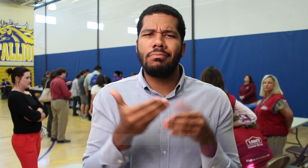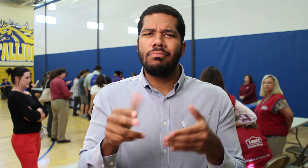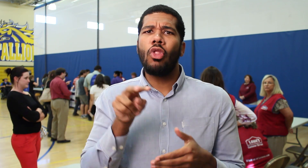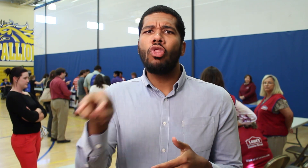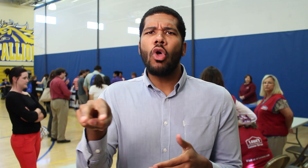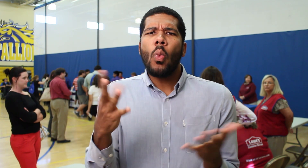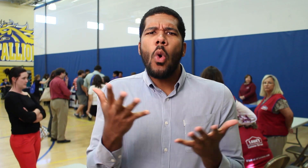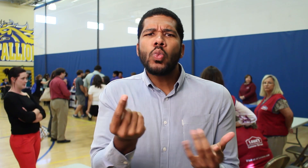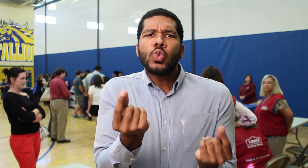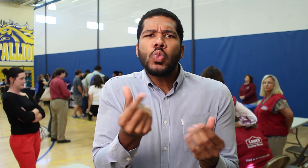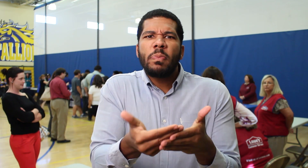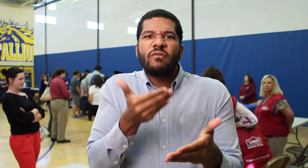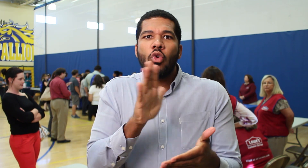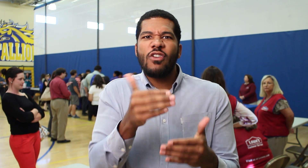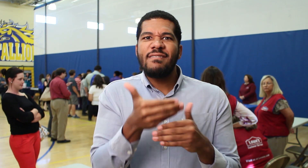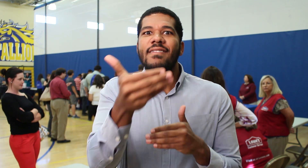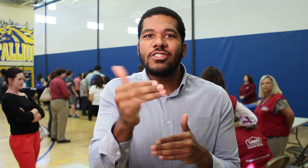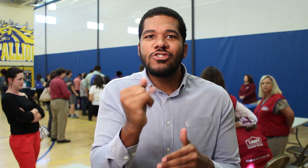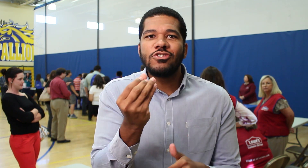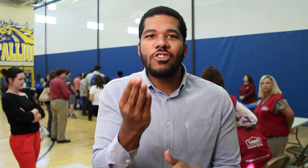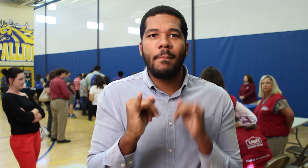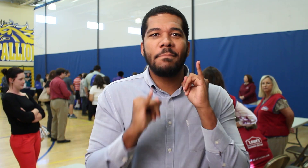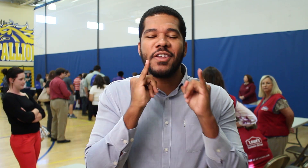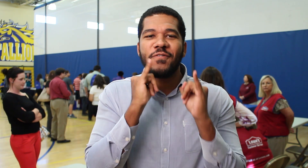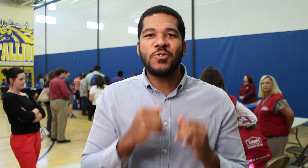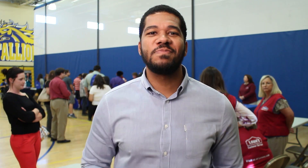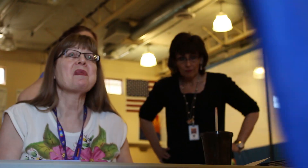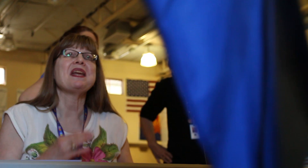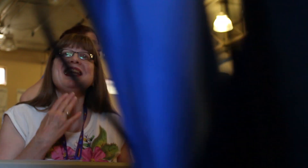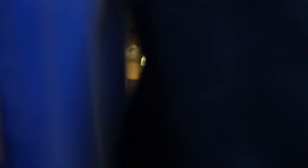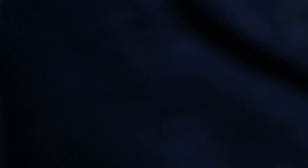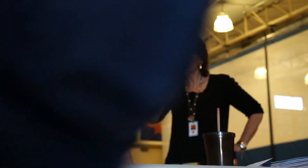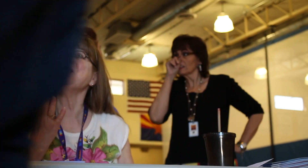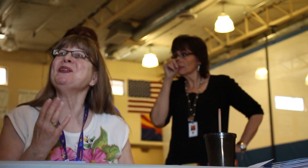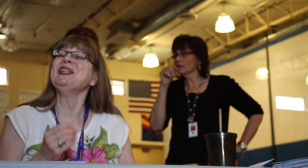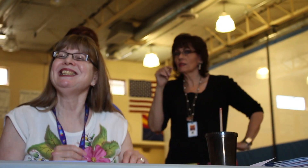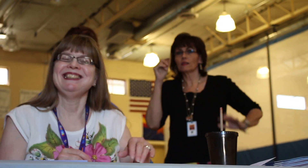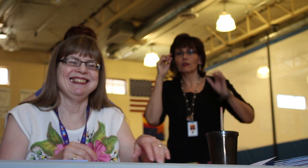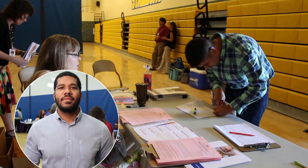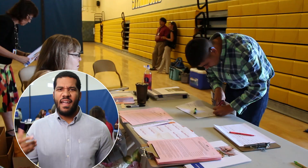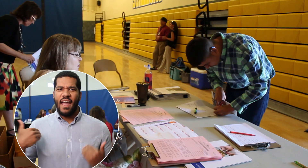Take a look at what you can do to prepare for your next job interview. "Thank you."